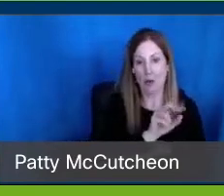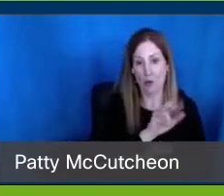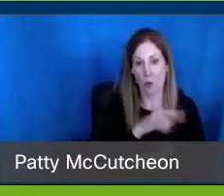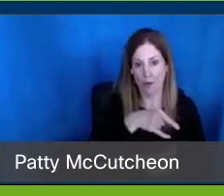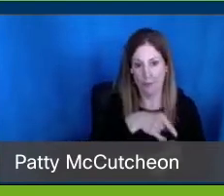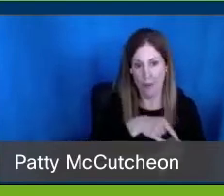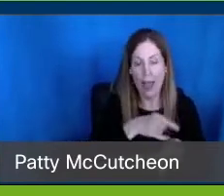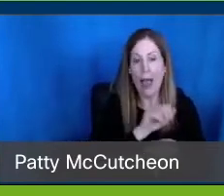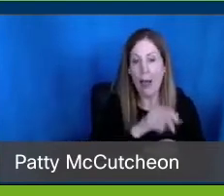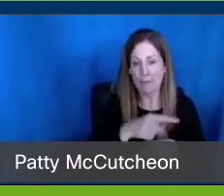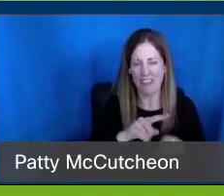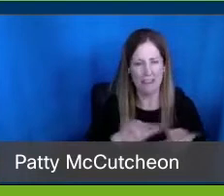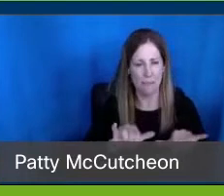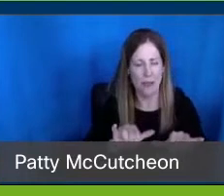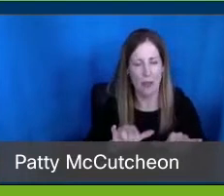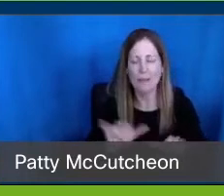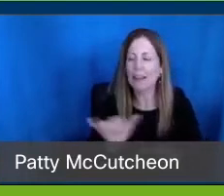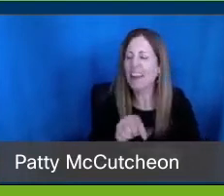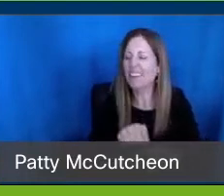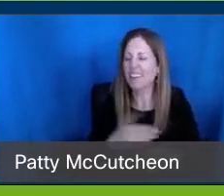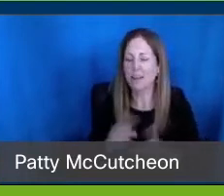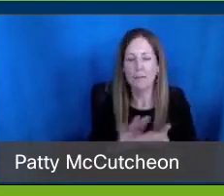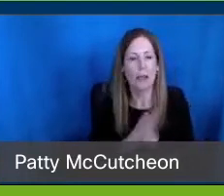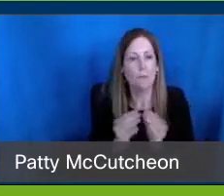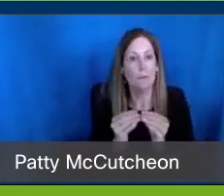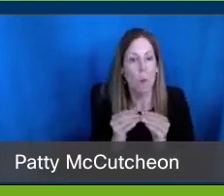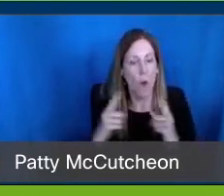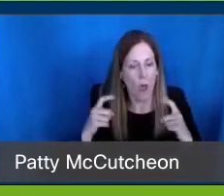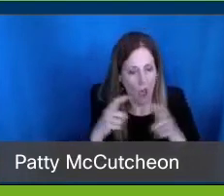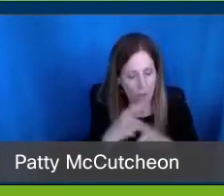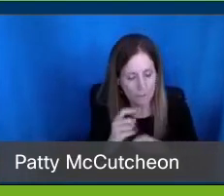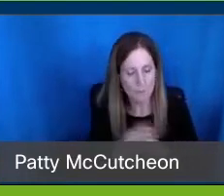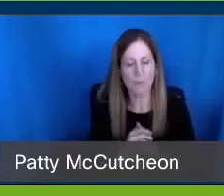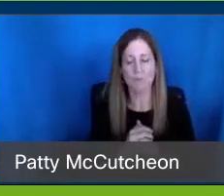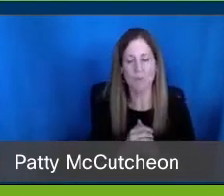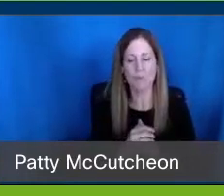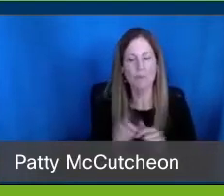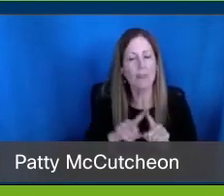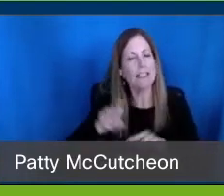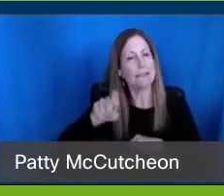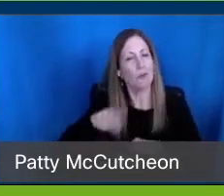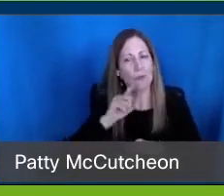like these things always are, it gets more complicated. But you're supposed to be able to use one codebase